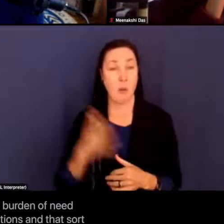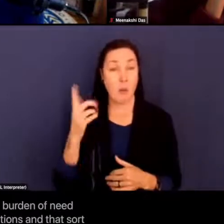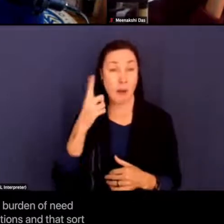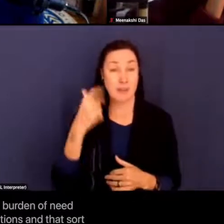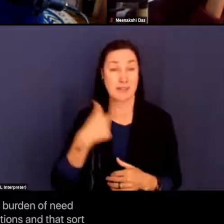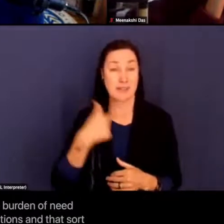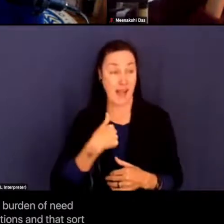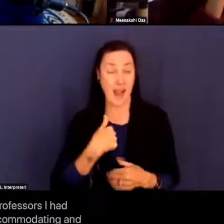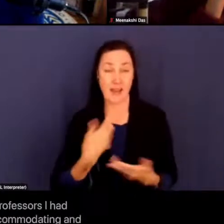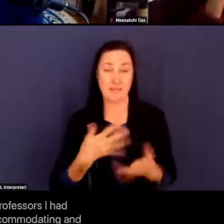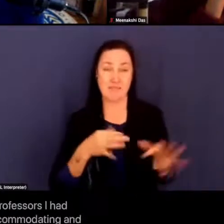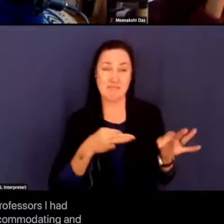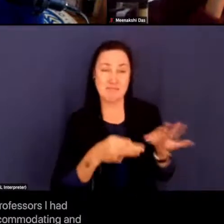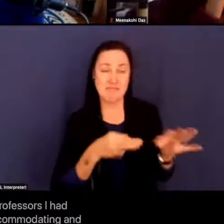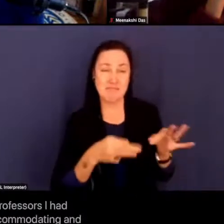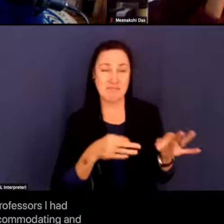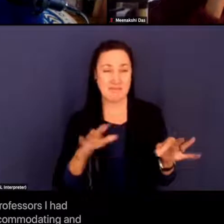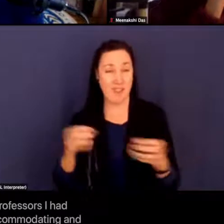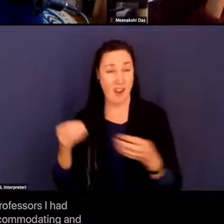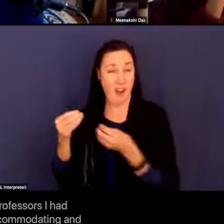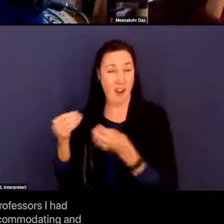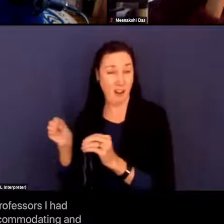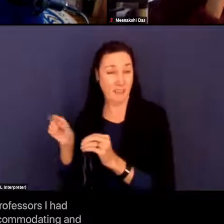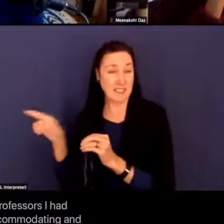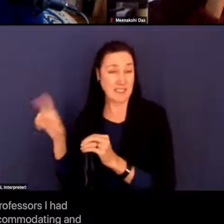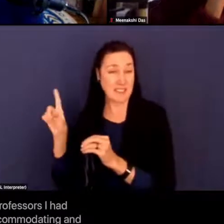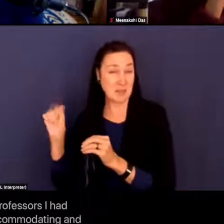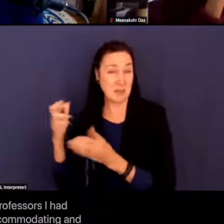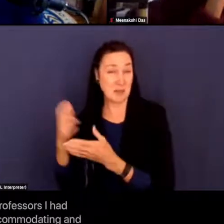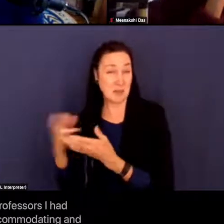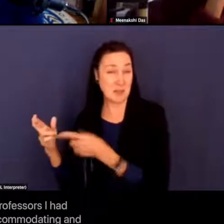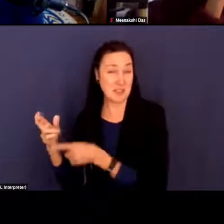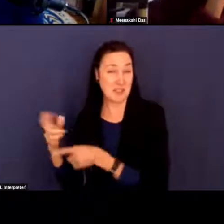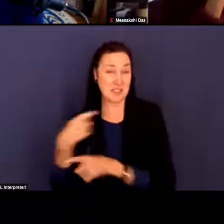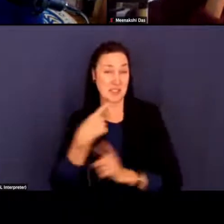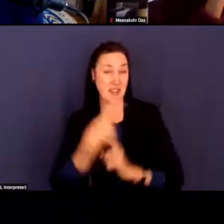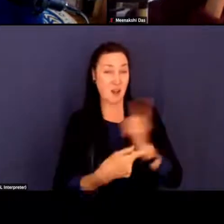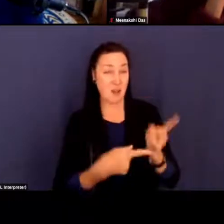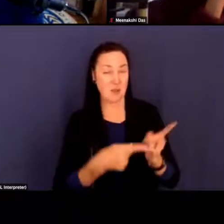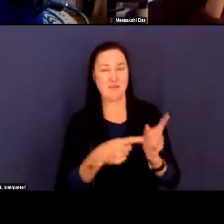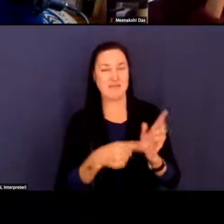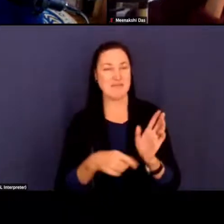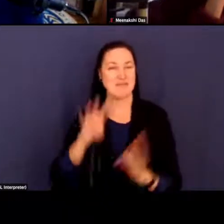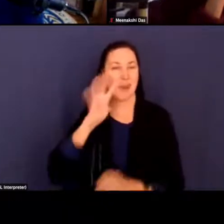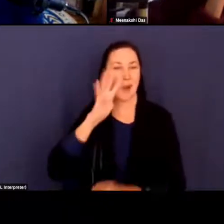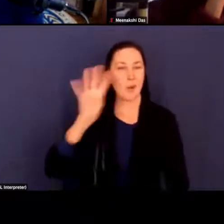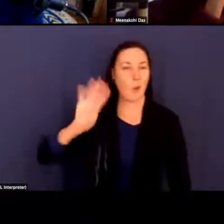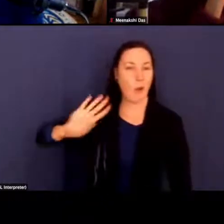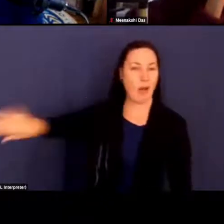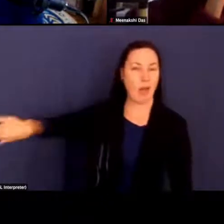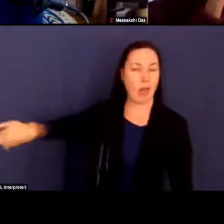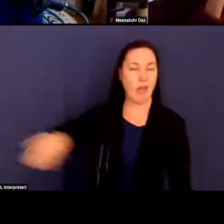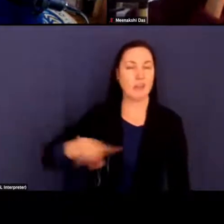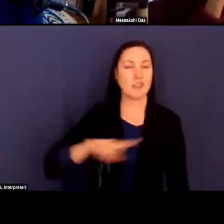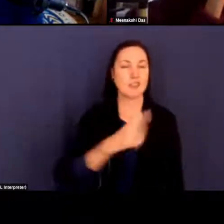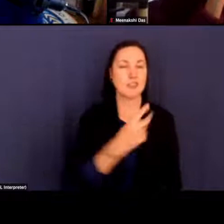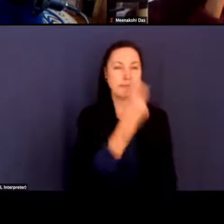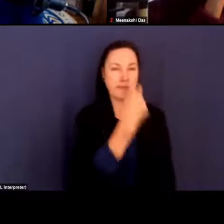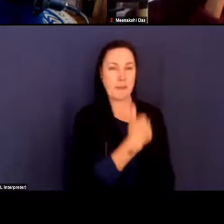office of disability resources was telling them and more just to work with me and this person who I had as an amazing assistant so those are definitely